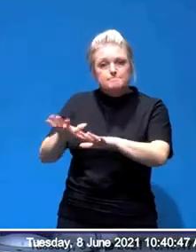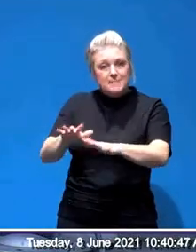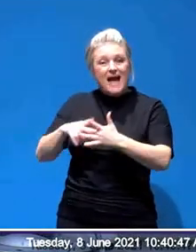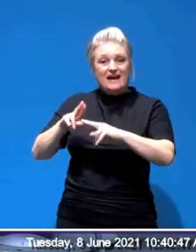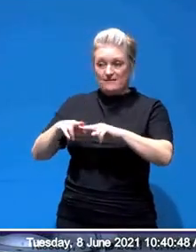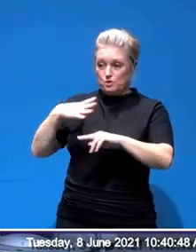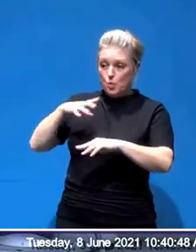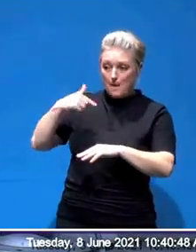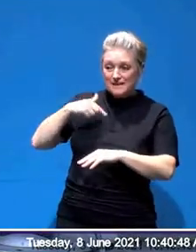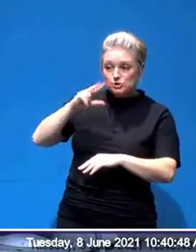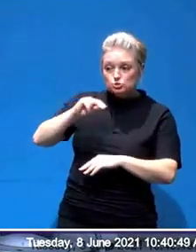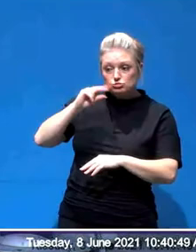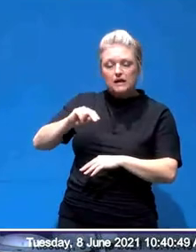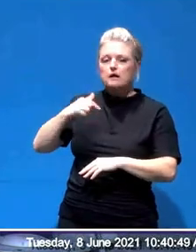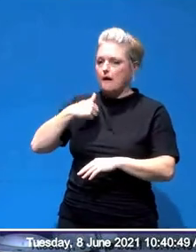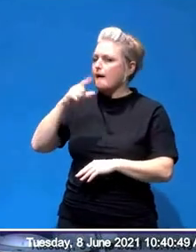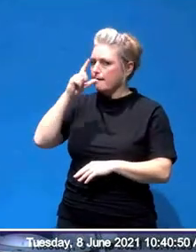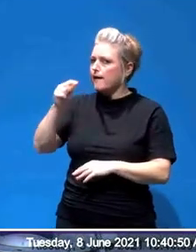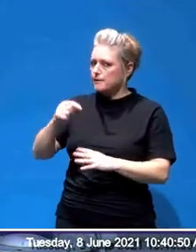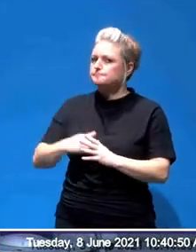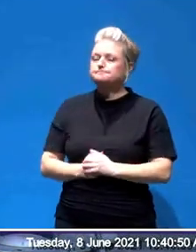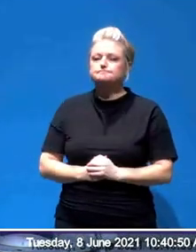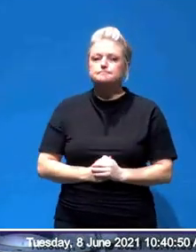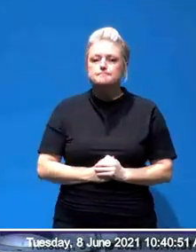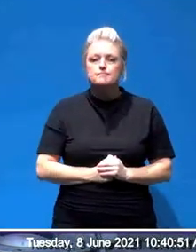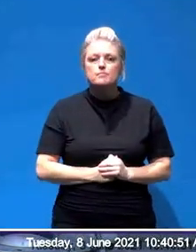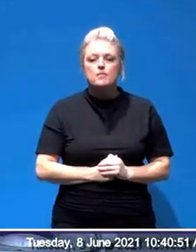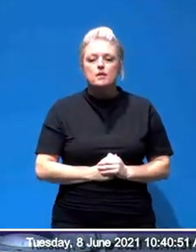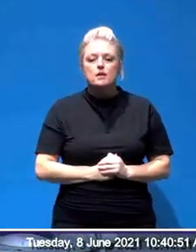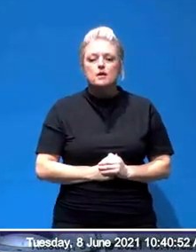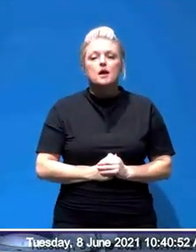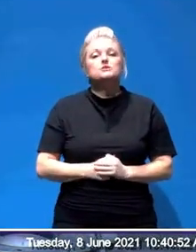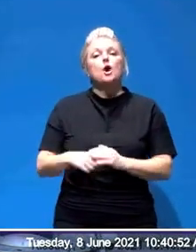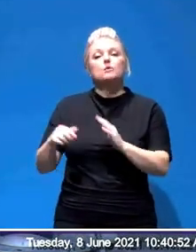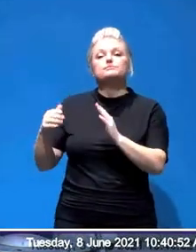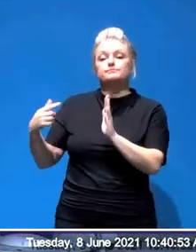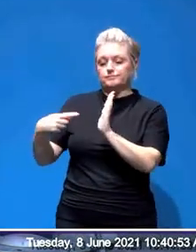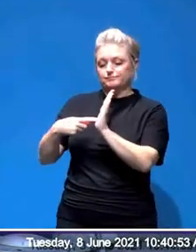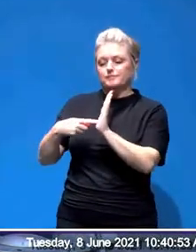paragraphs, I'm very happy to do so, but let's start with paragraph 52. Okay.